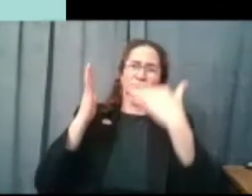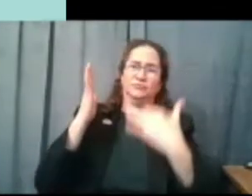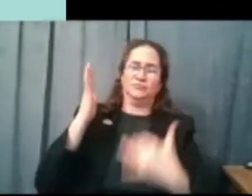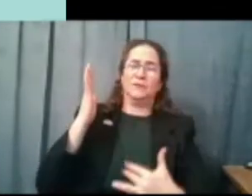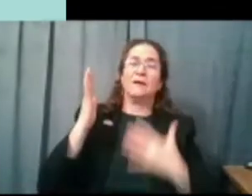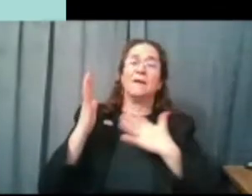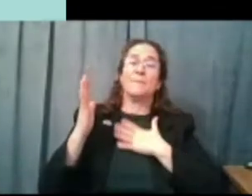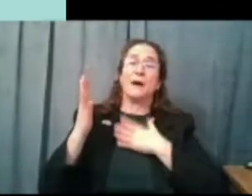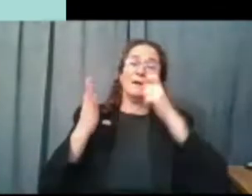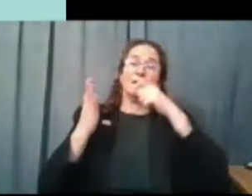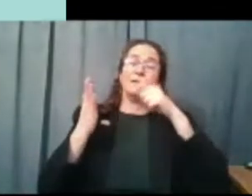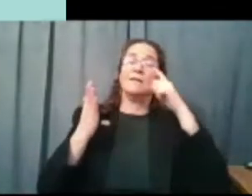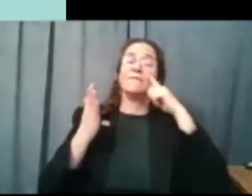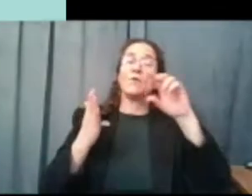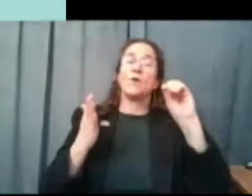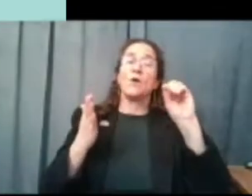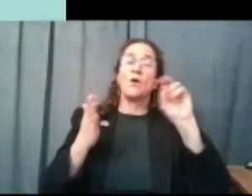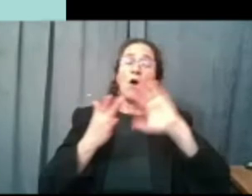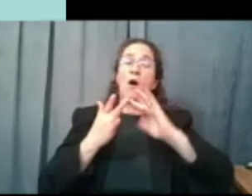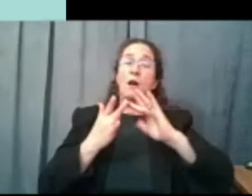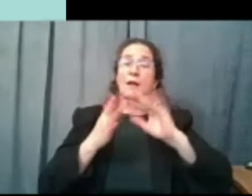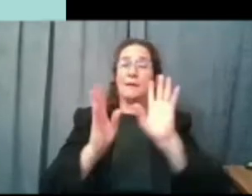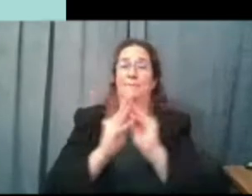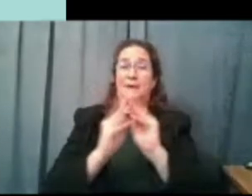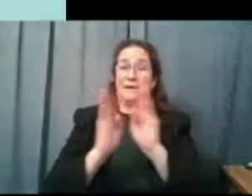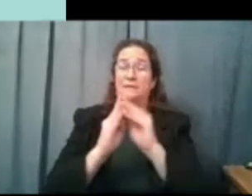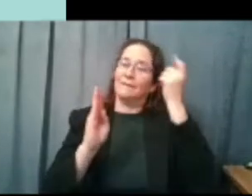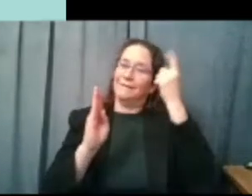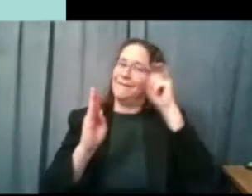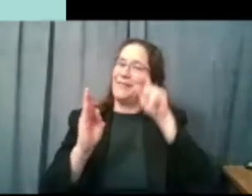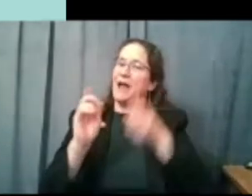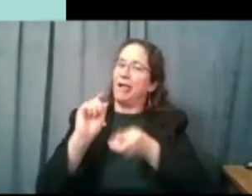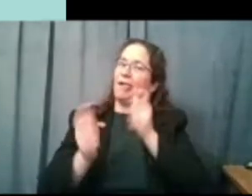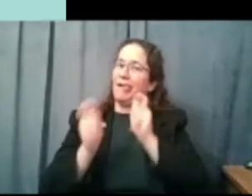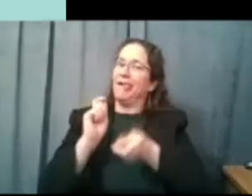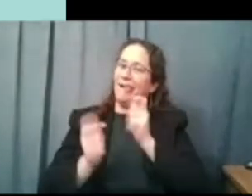Continuously changing this, you know all the time it's alive document.